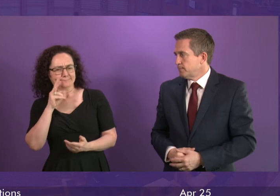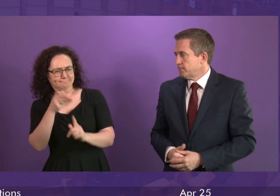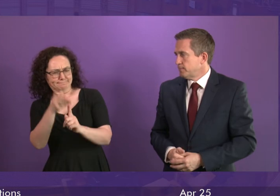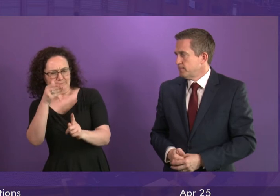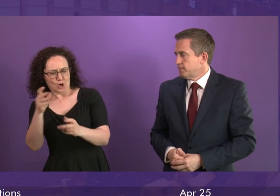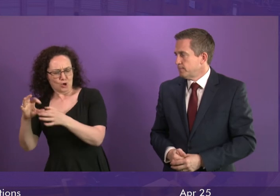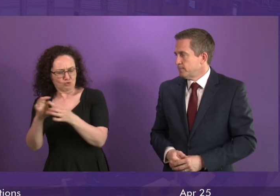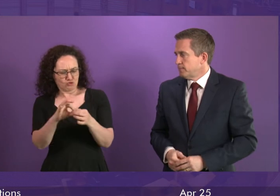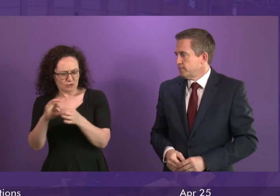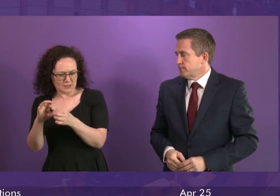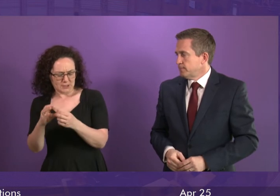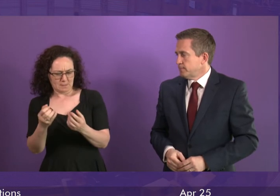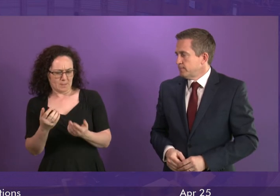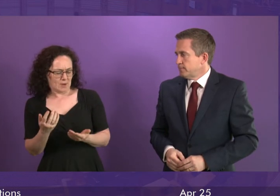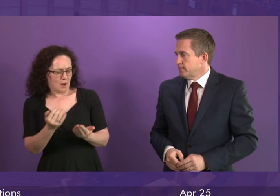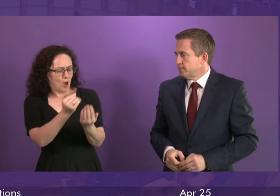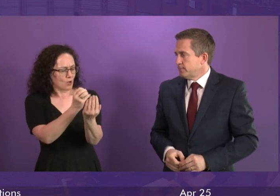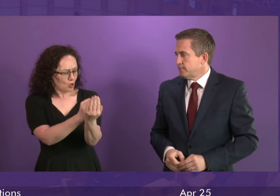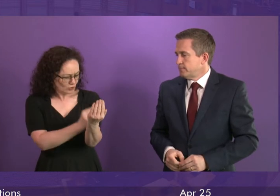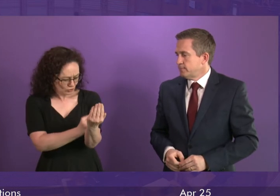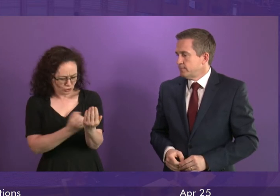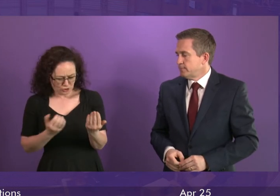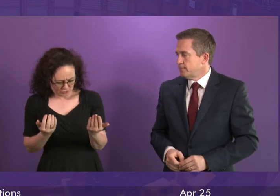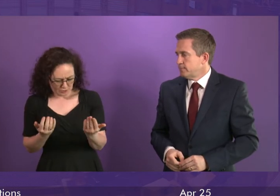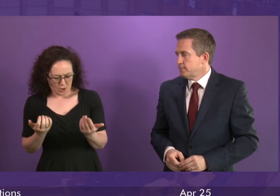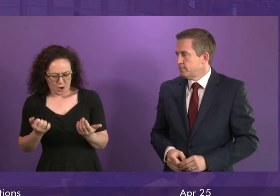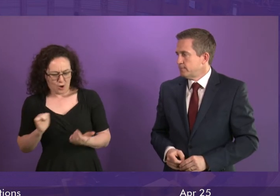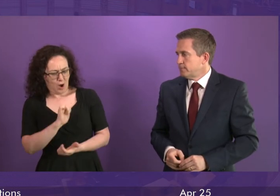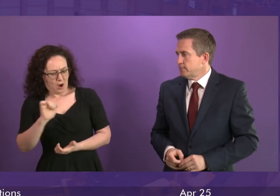between the constitution—the powers that we have in this Parliament—and Tory welfare